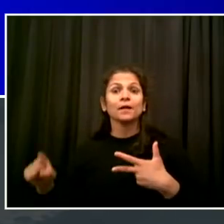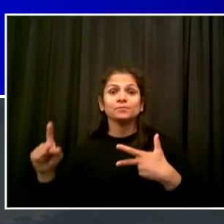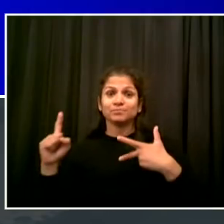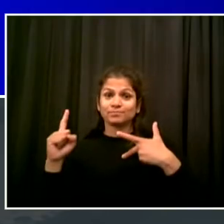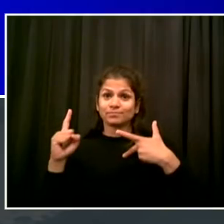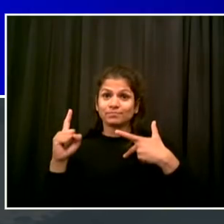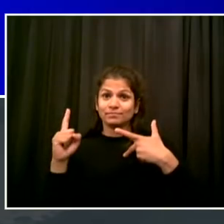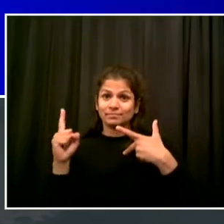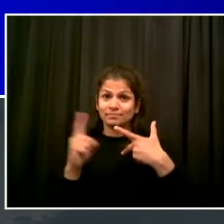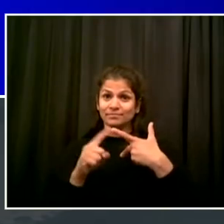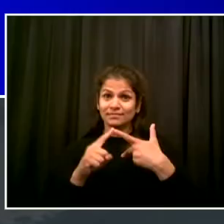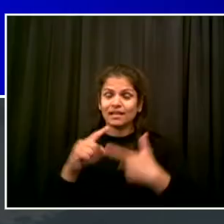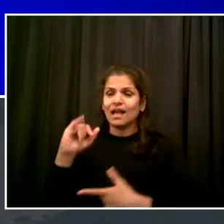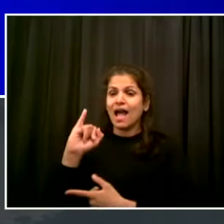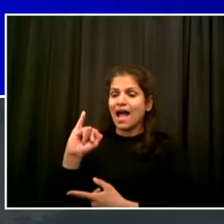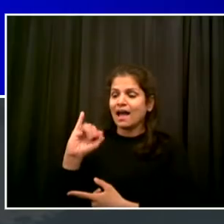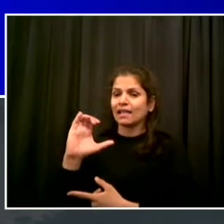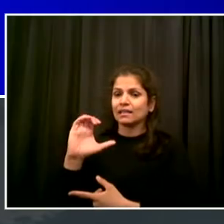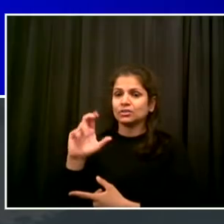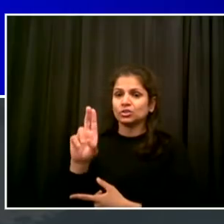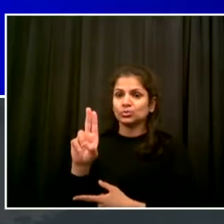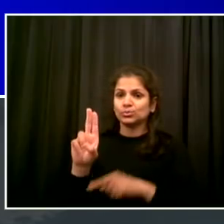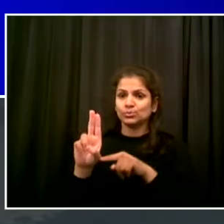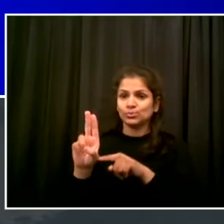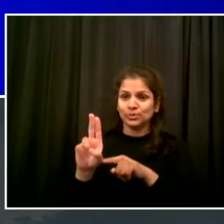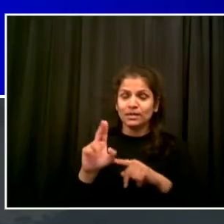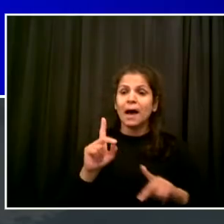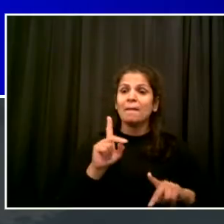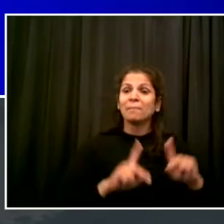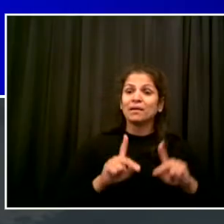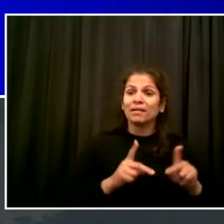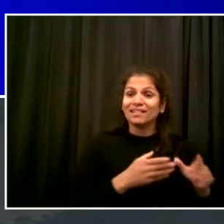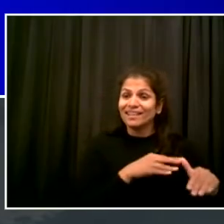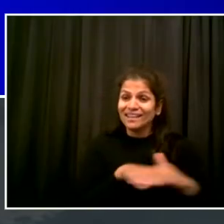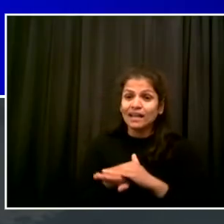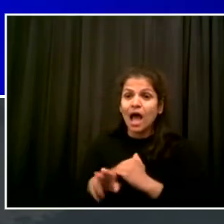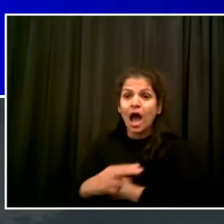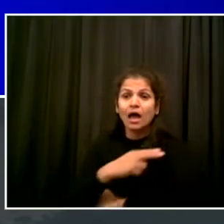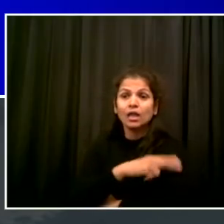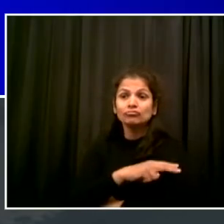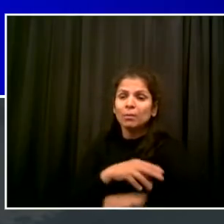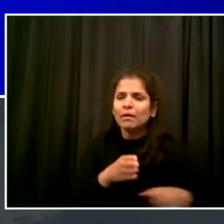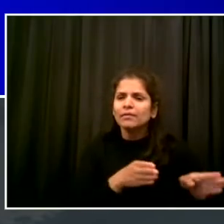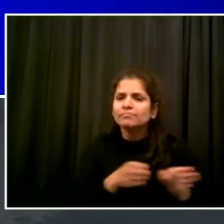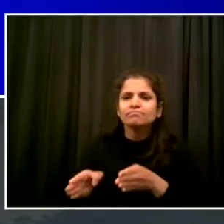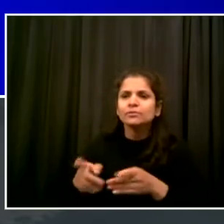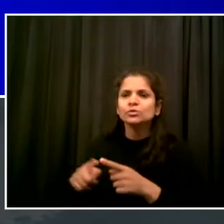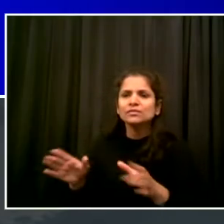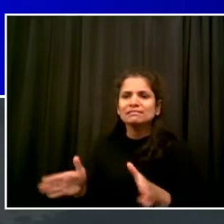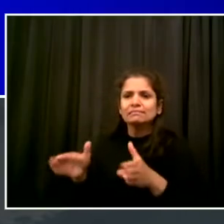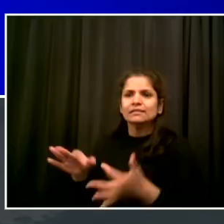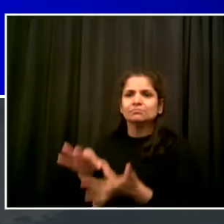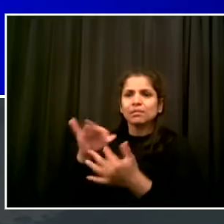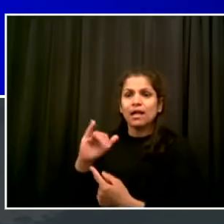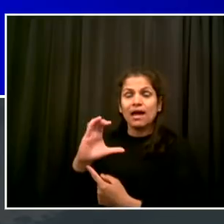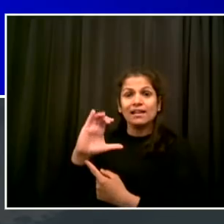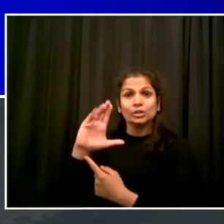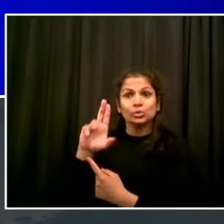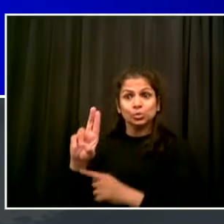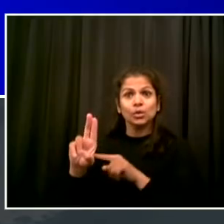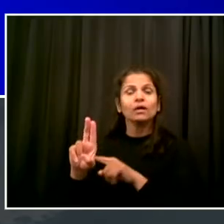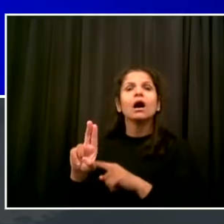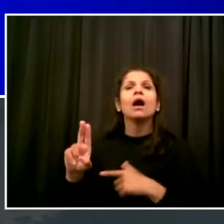SHOWING SOME